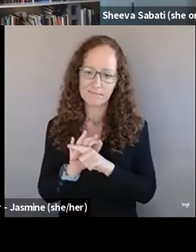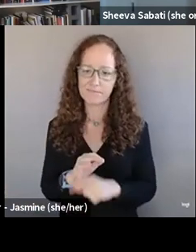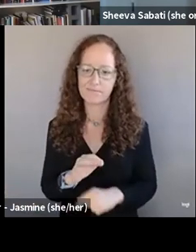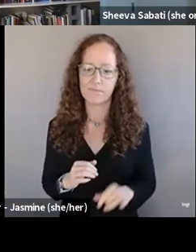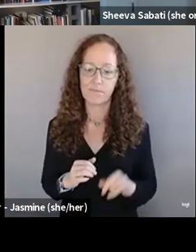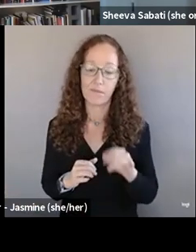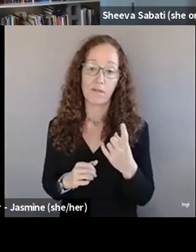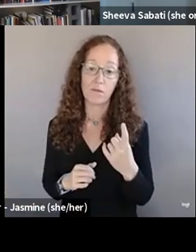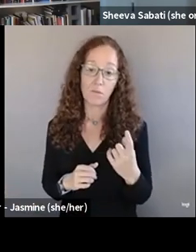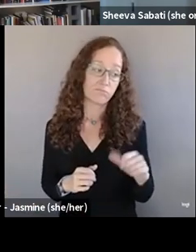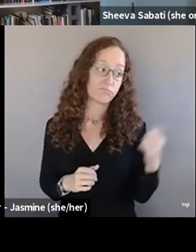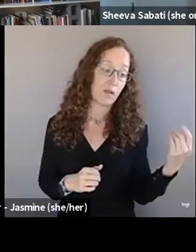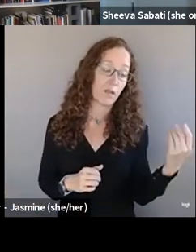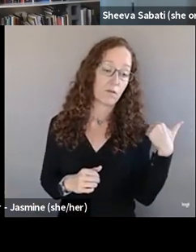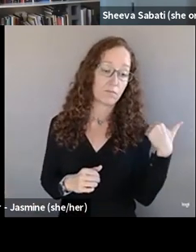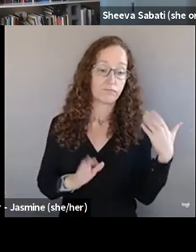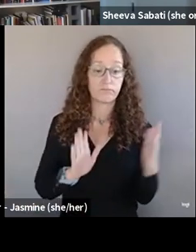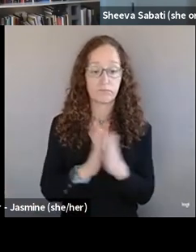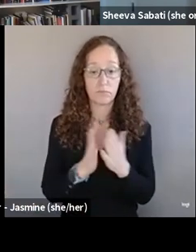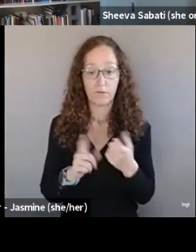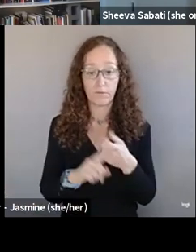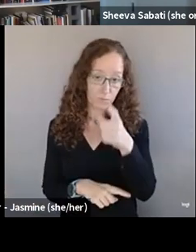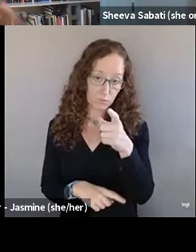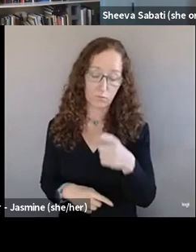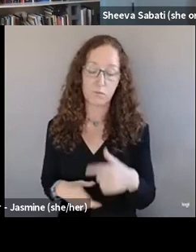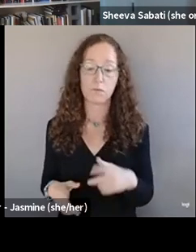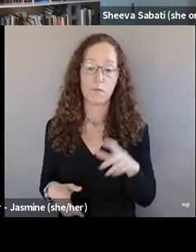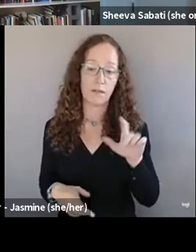previous books, I always think about this moment where you you